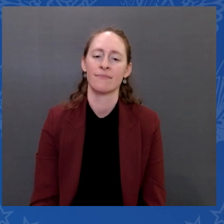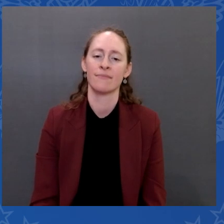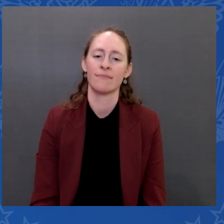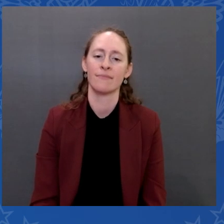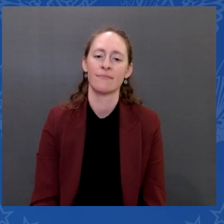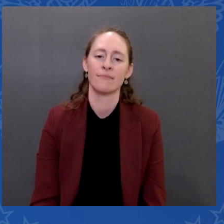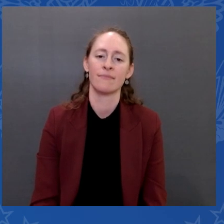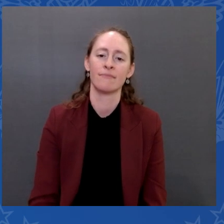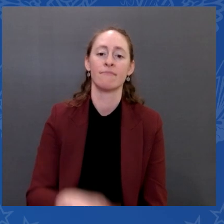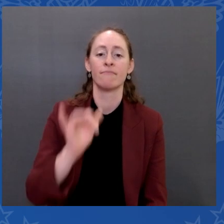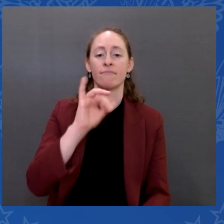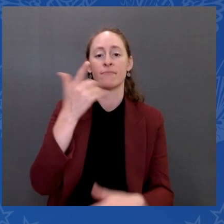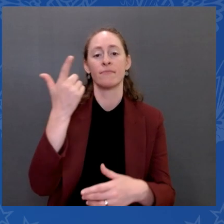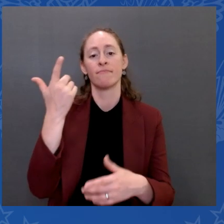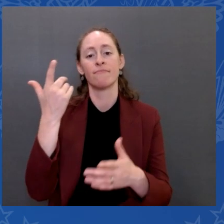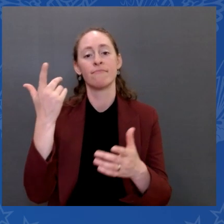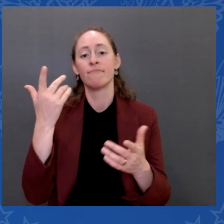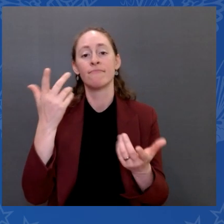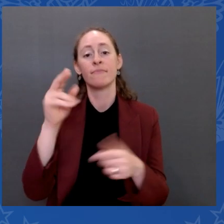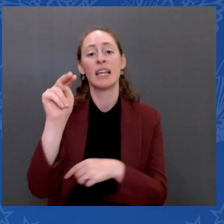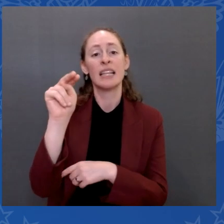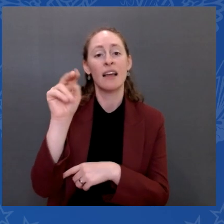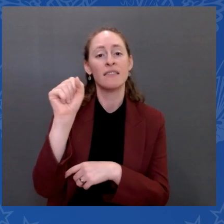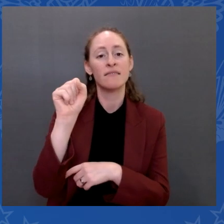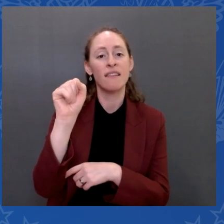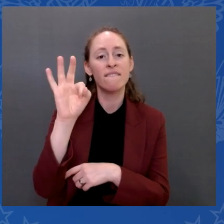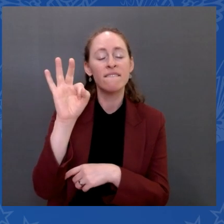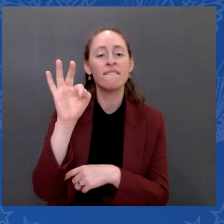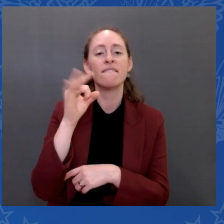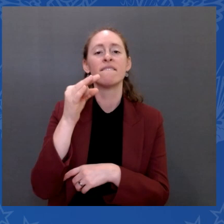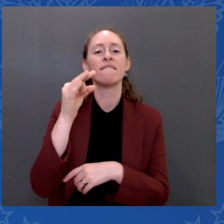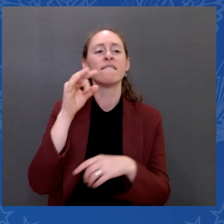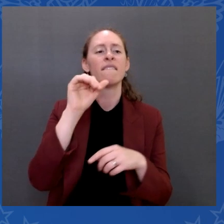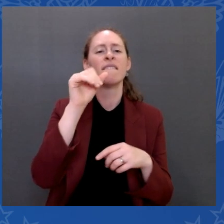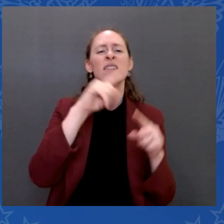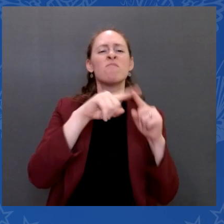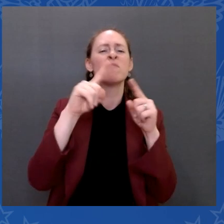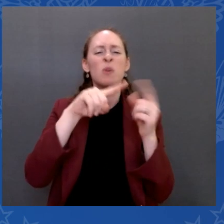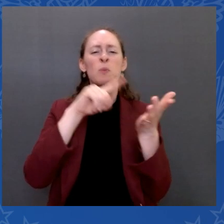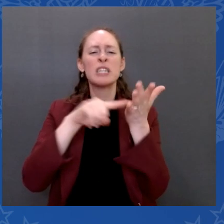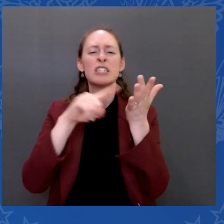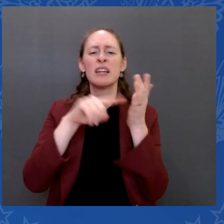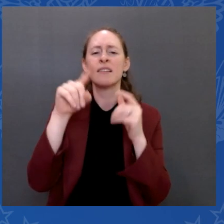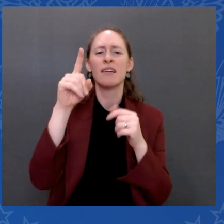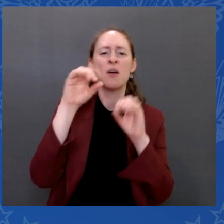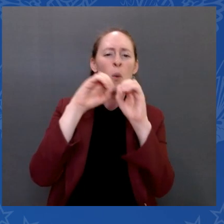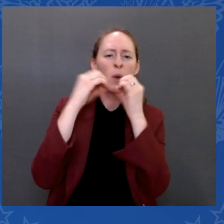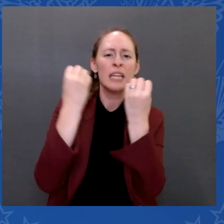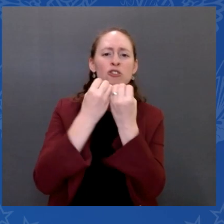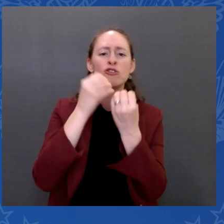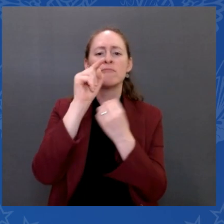by other countries for their domestic manufacturers. The way that I think about that is that these --